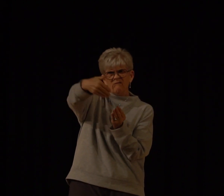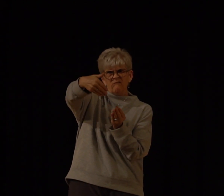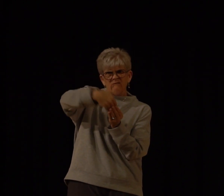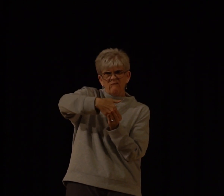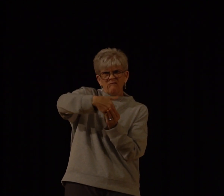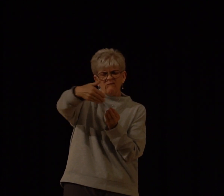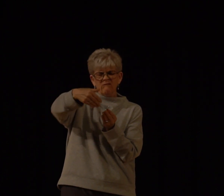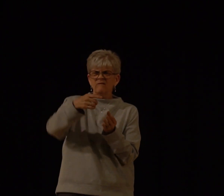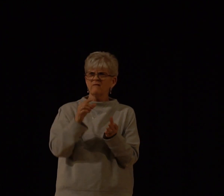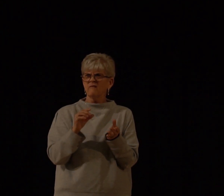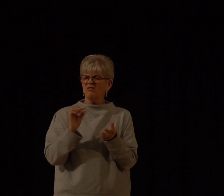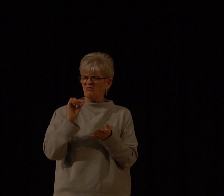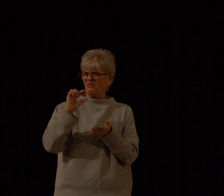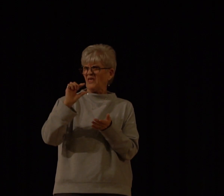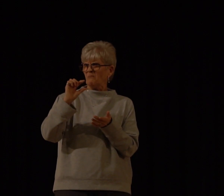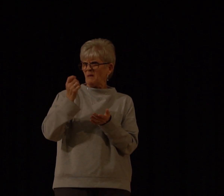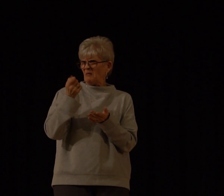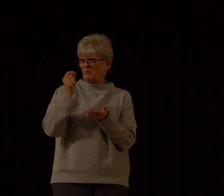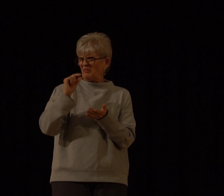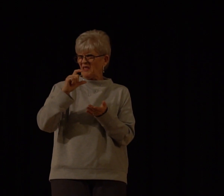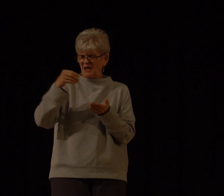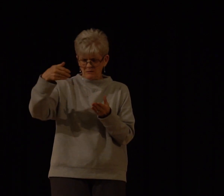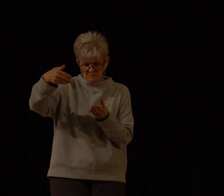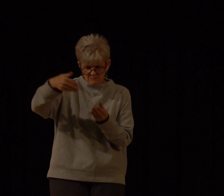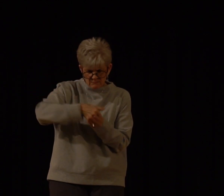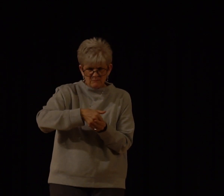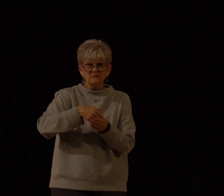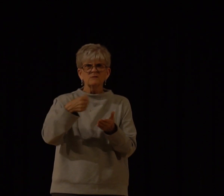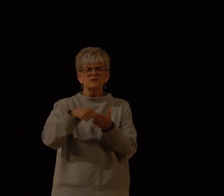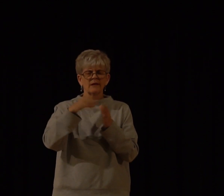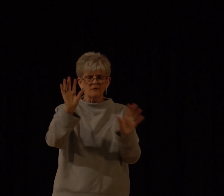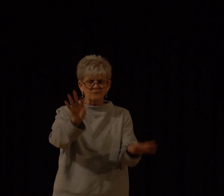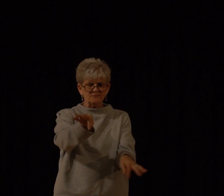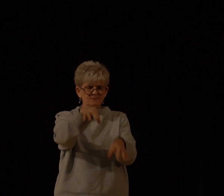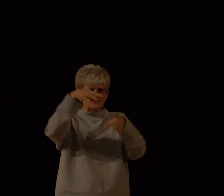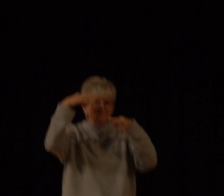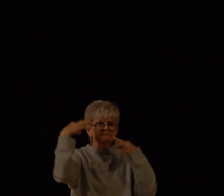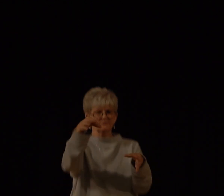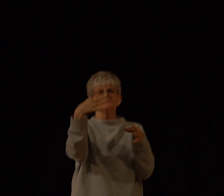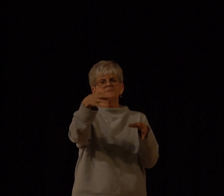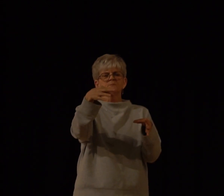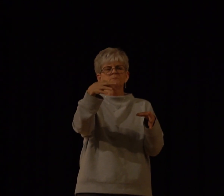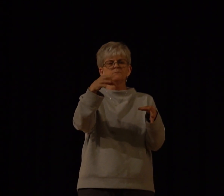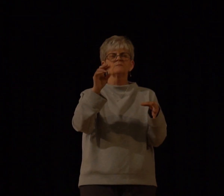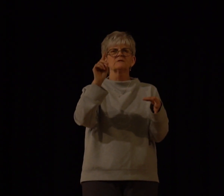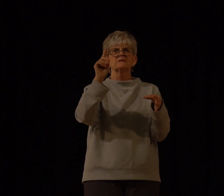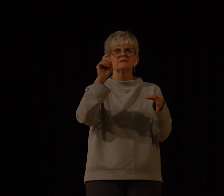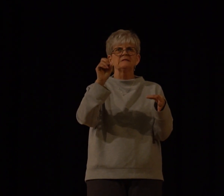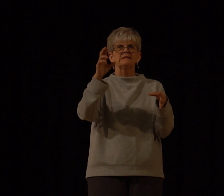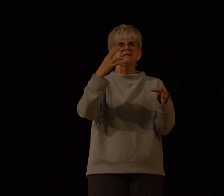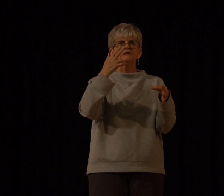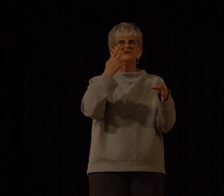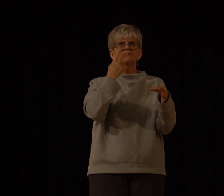kind of heavy, it's got something stuck in it, it's kind of thick." Opened it up, took a look,